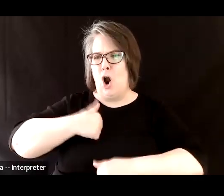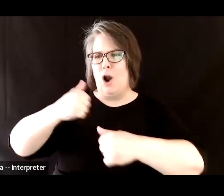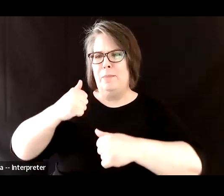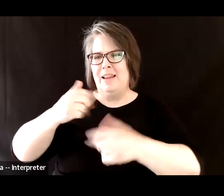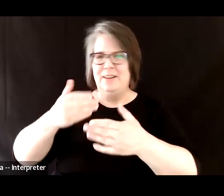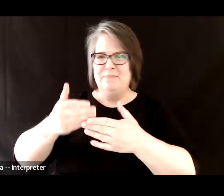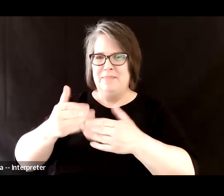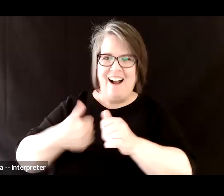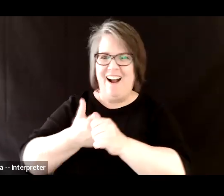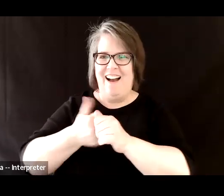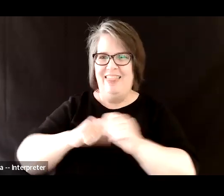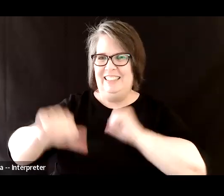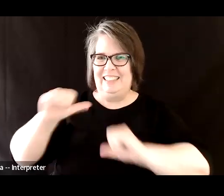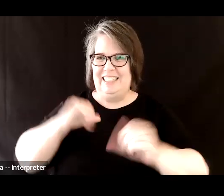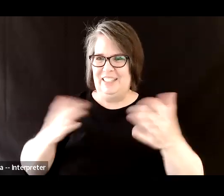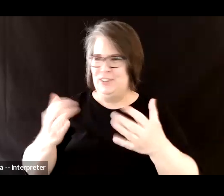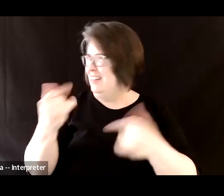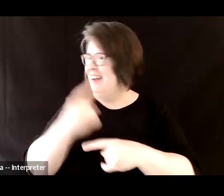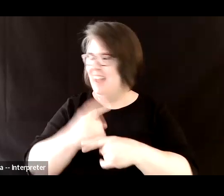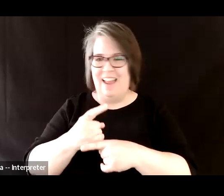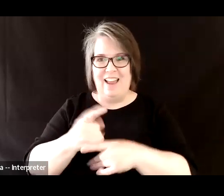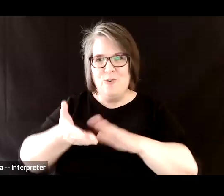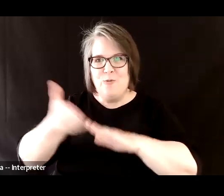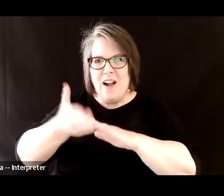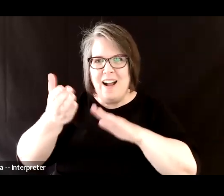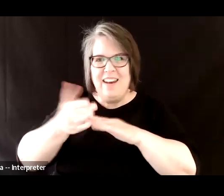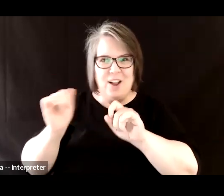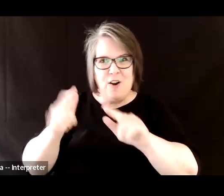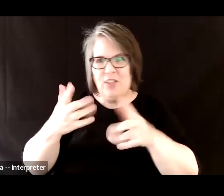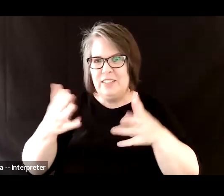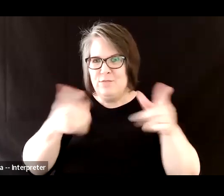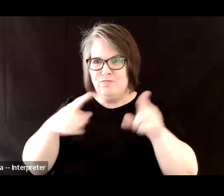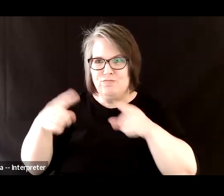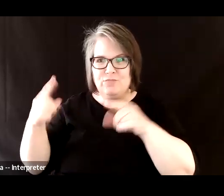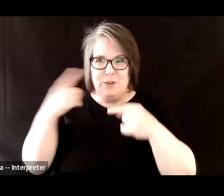today just running to all of the stuff going on for today's